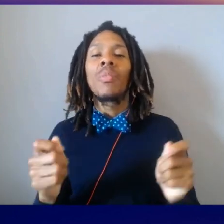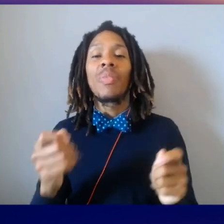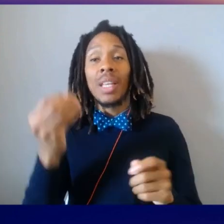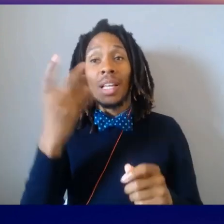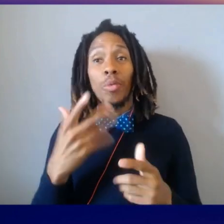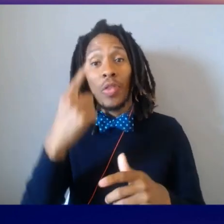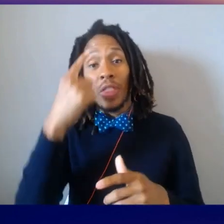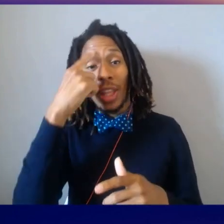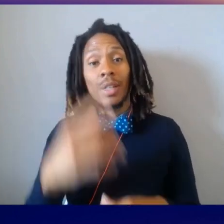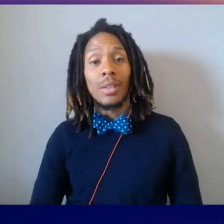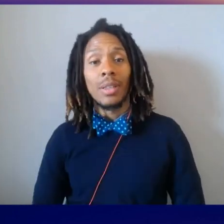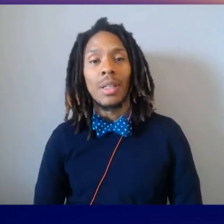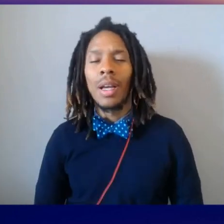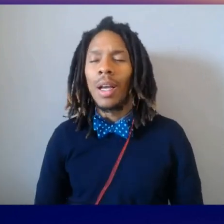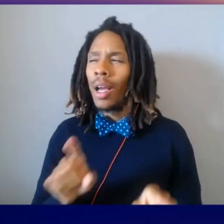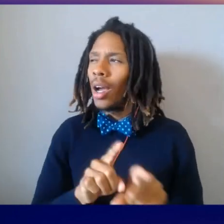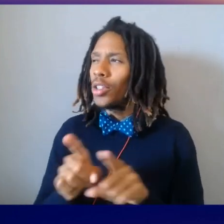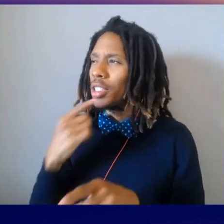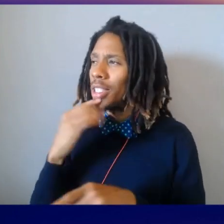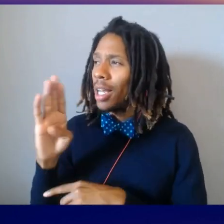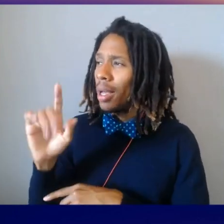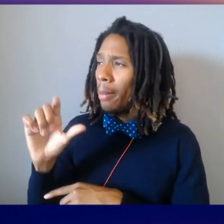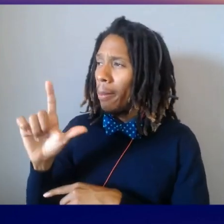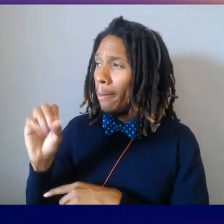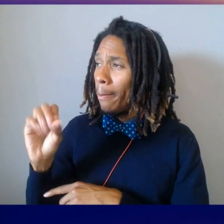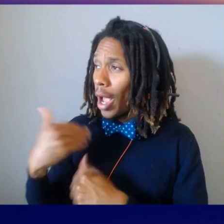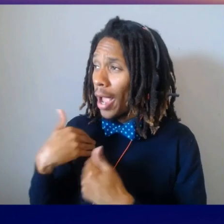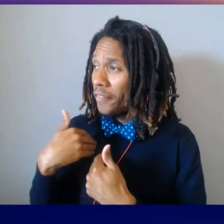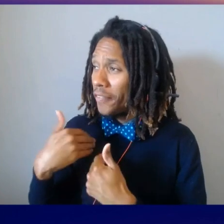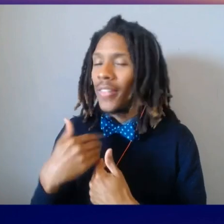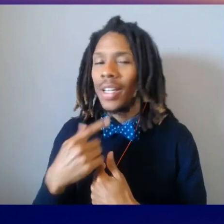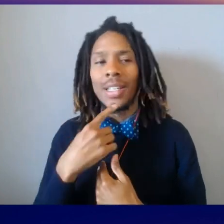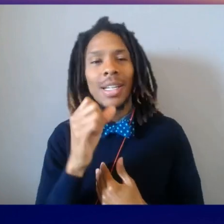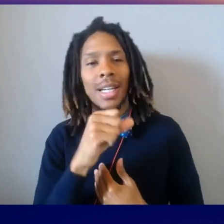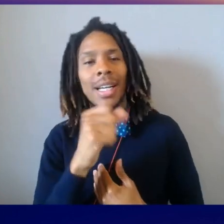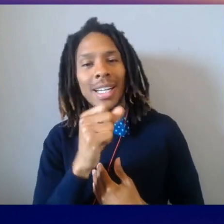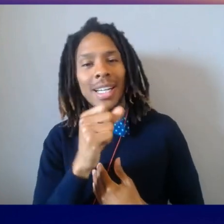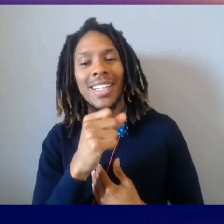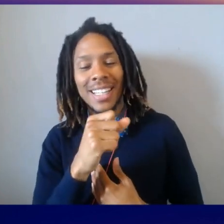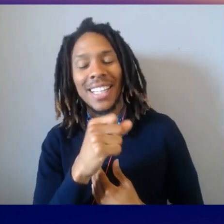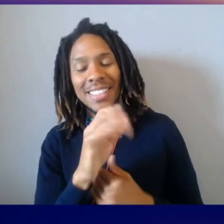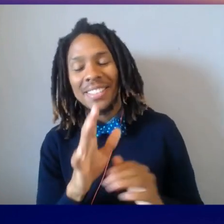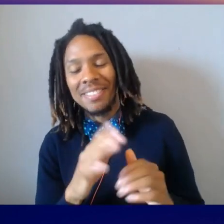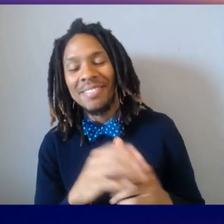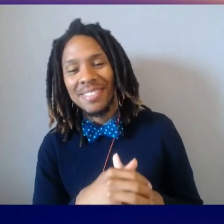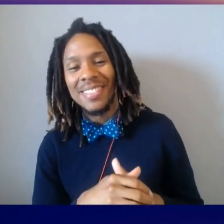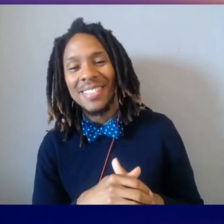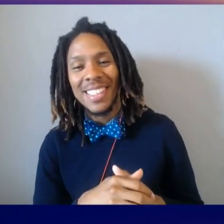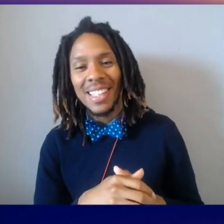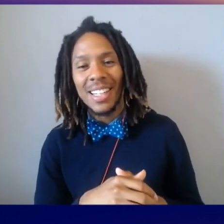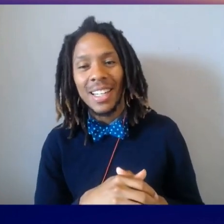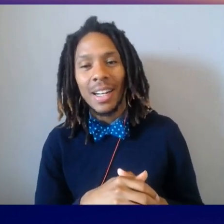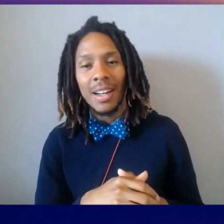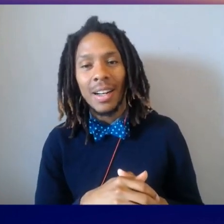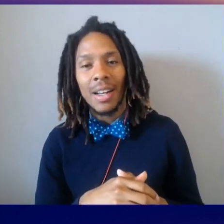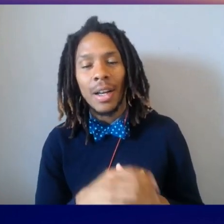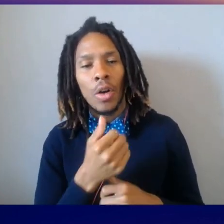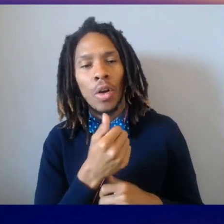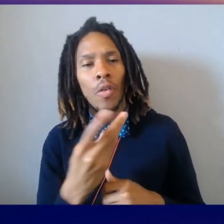You also mentioned there's a blog out about it or... Yeah, yeah. So, that's true. Thanks. So, a few months ago, I published a blog